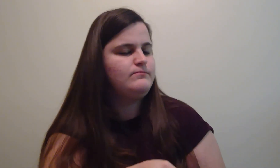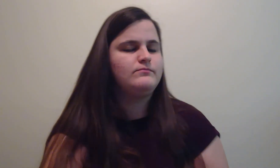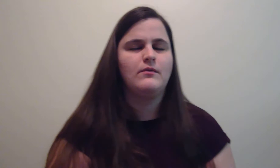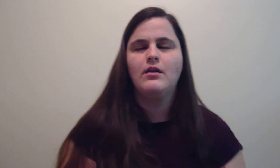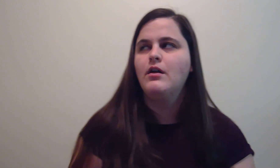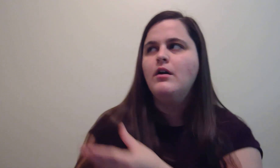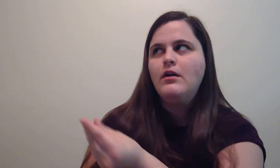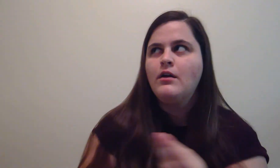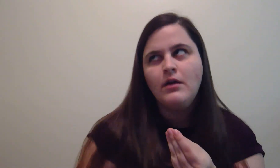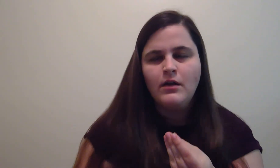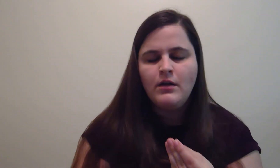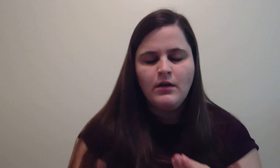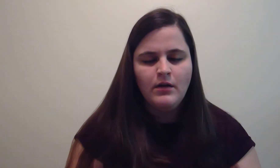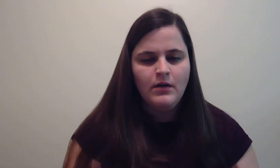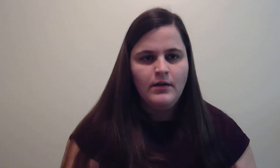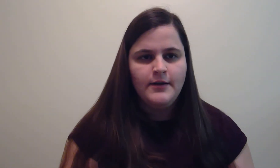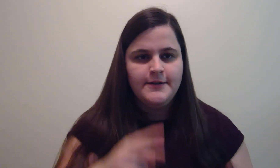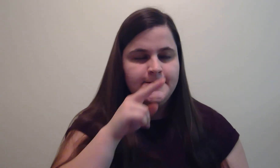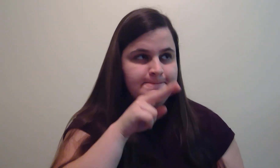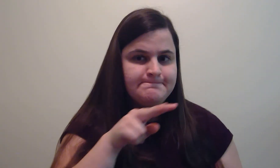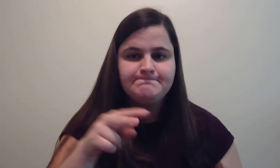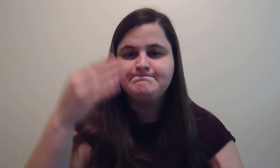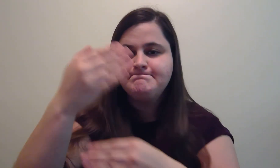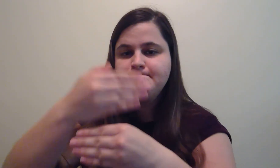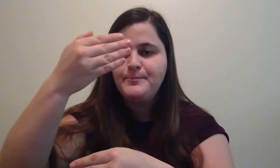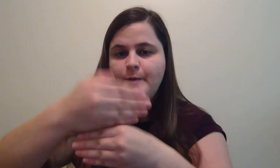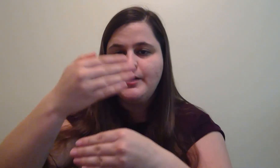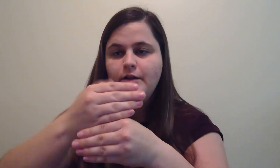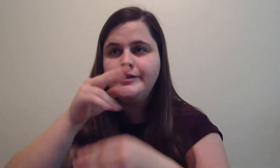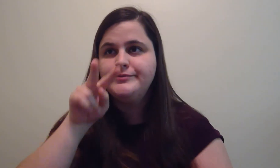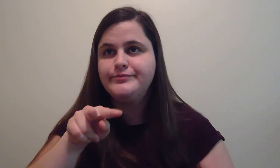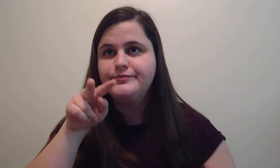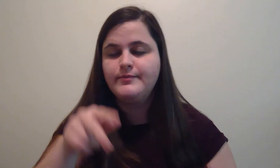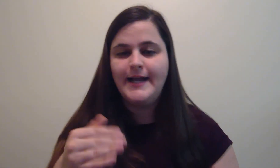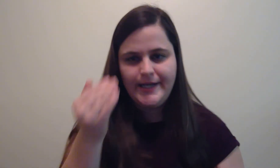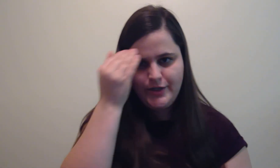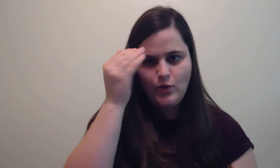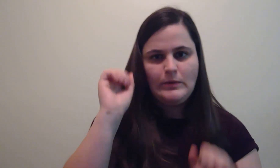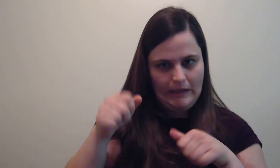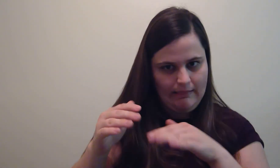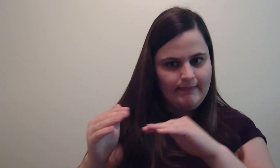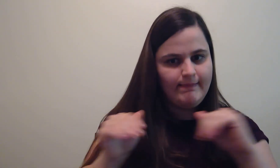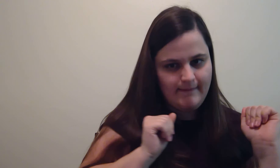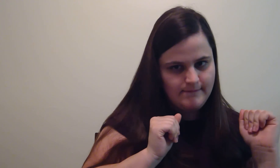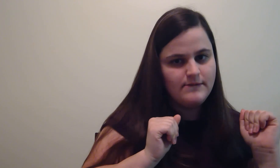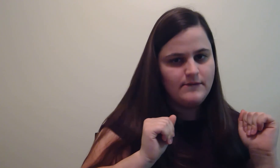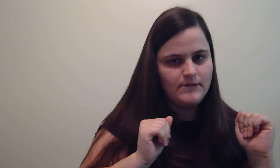I took it, and when he went back to looking out the window, I knew, I've been dismissed.